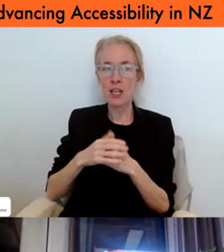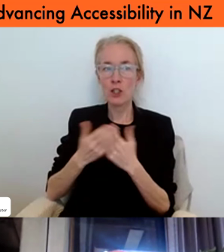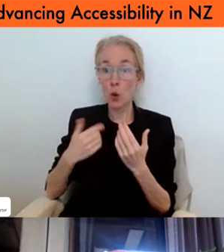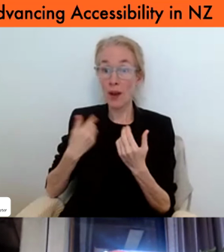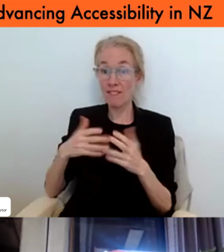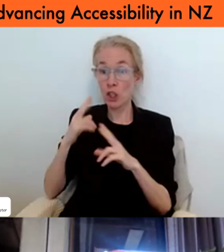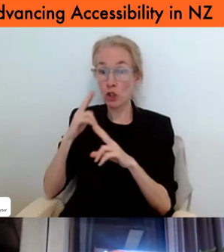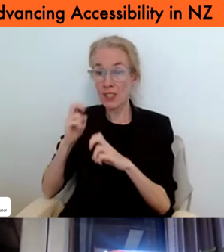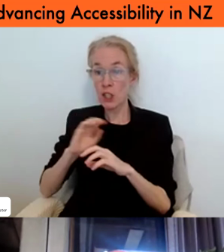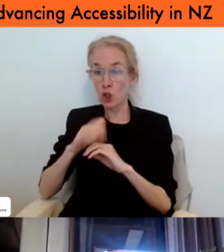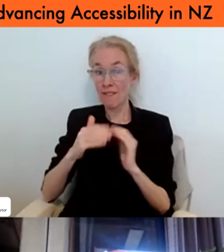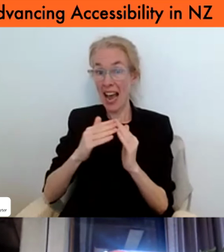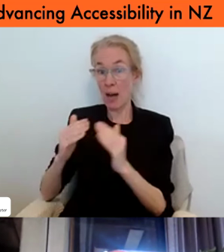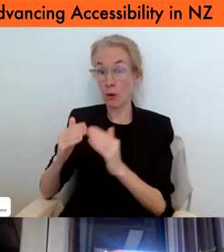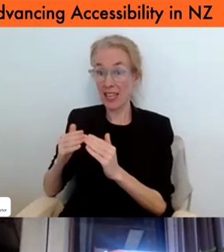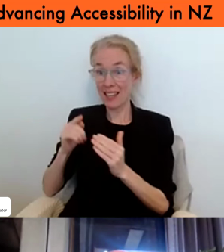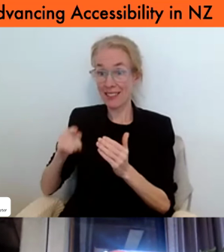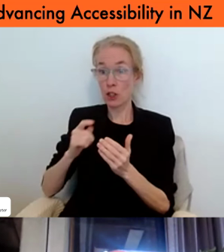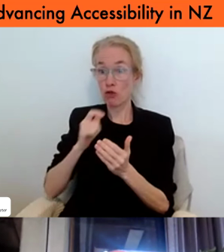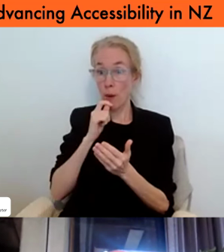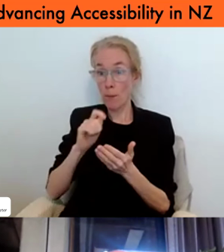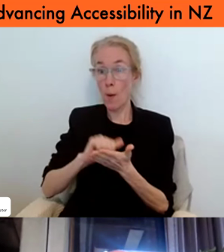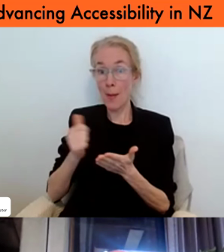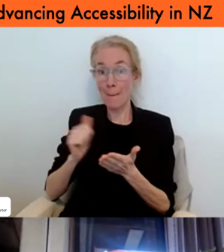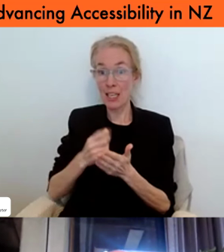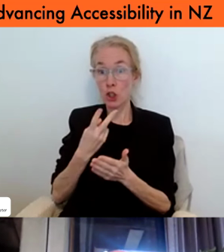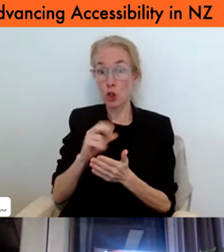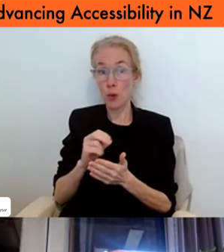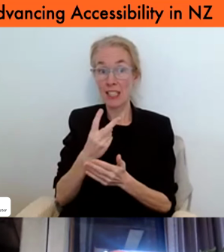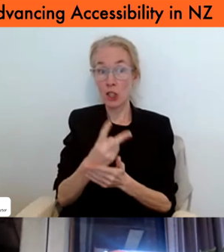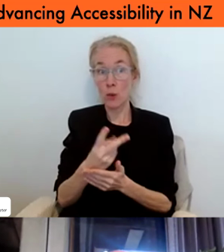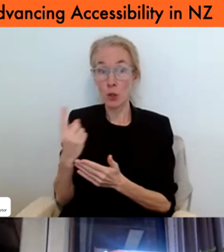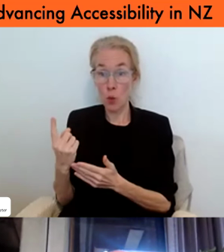back in 2021. And that actually looks at all the different factors,